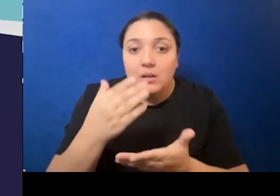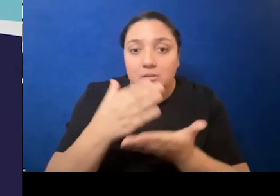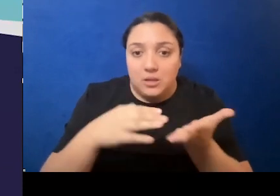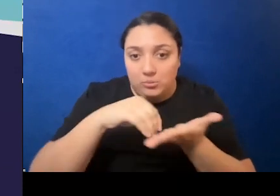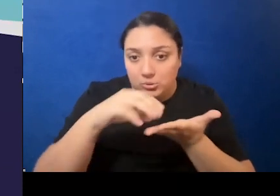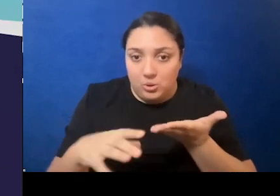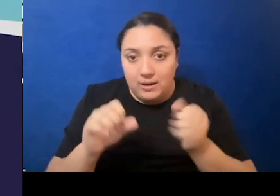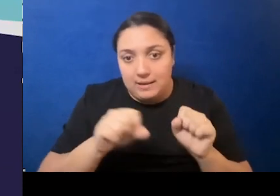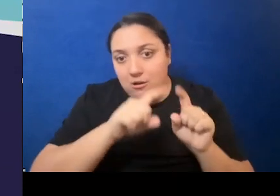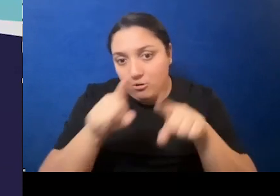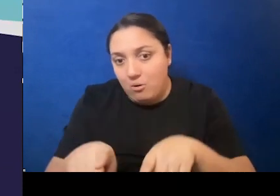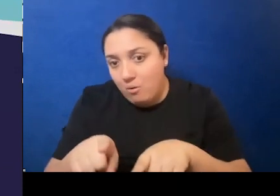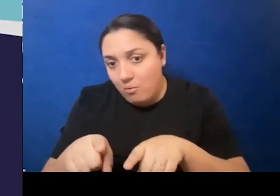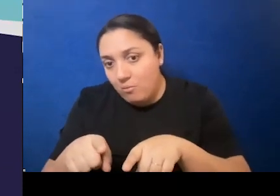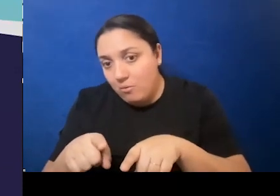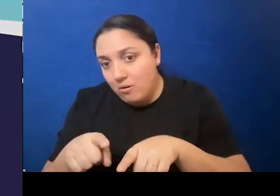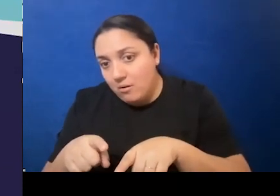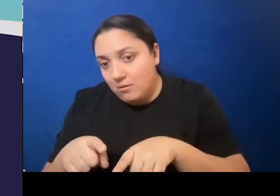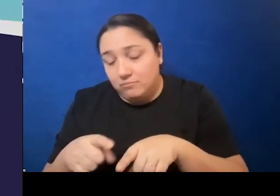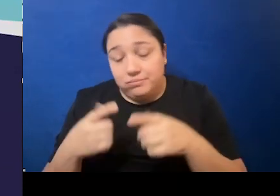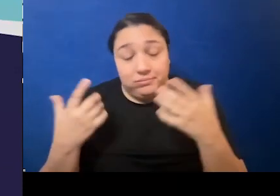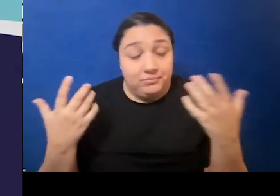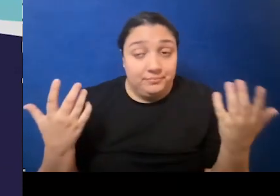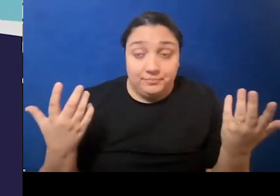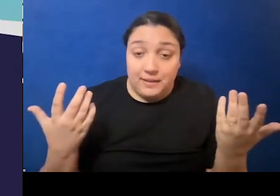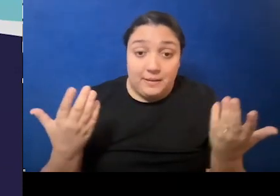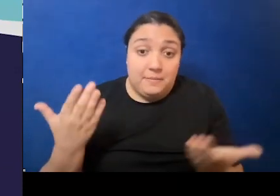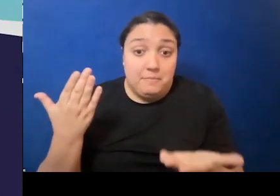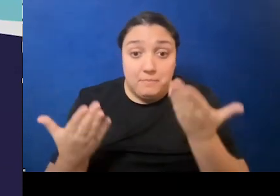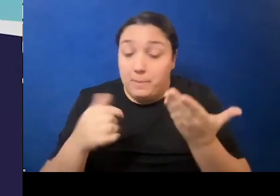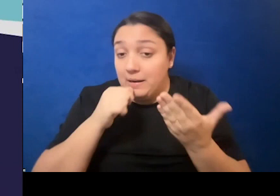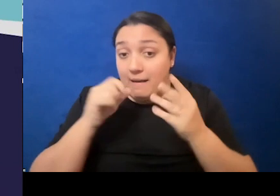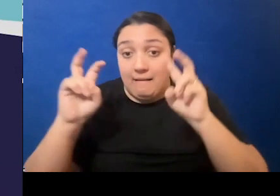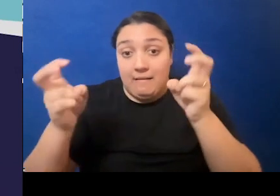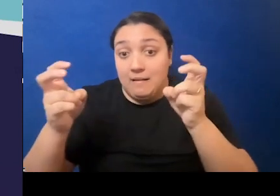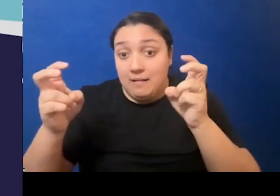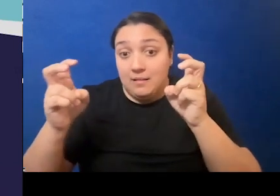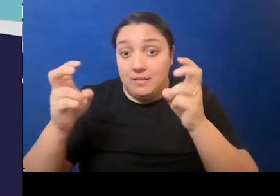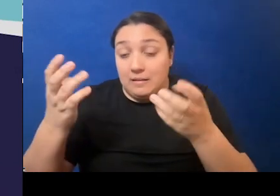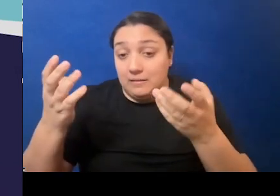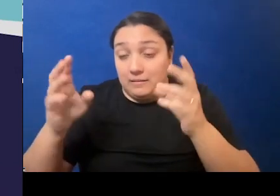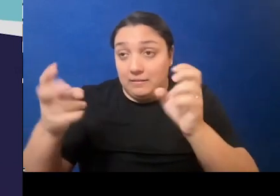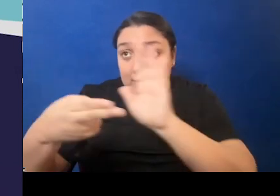SOME STUDENTS CAN GO FROM, EVEN NOT BEING CLASSIFIED TO NEEDING A RESIDENTIAL RIGHT AWAY WITHOUT